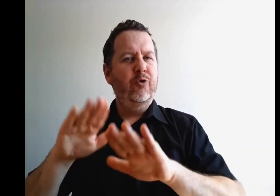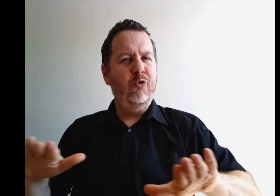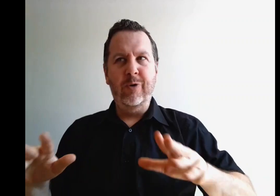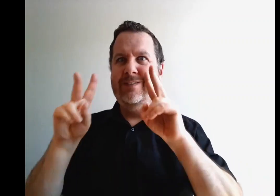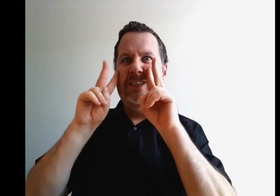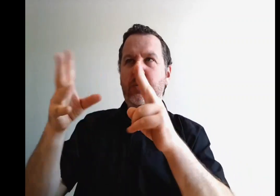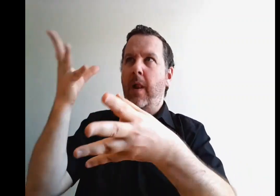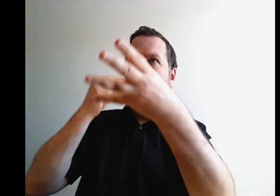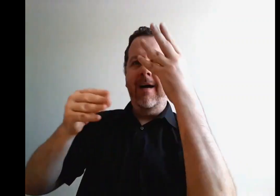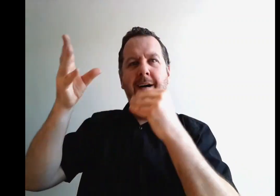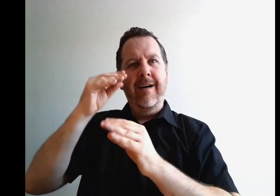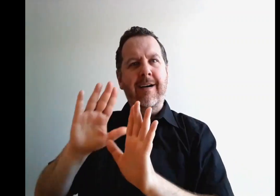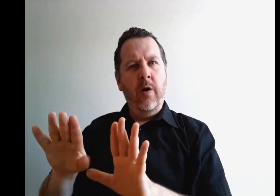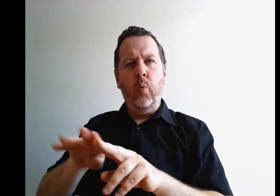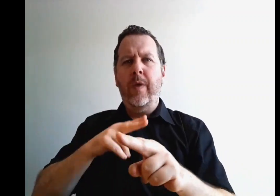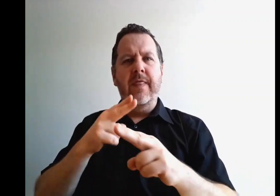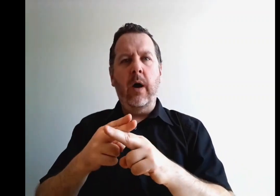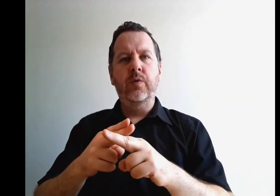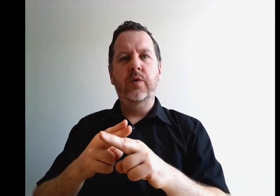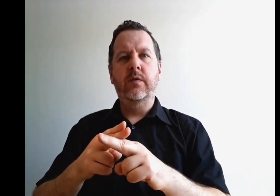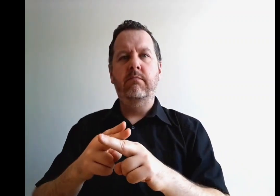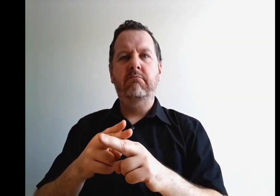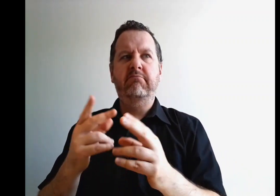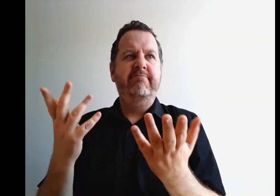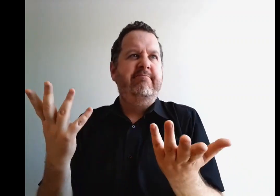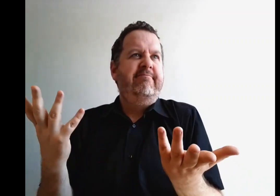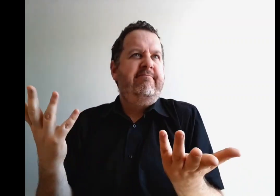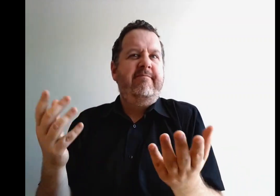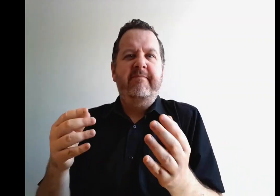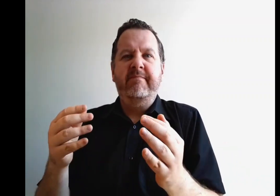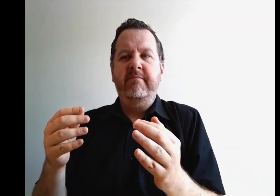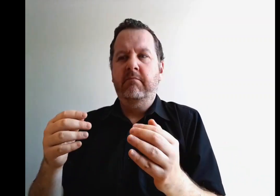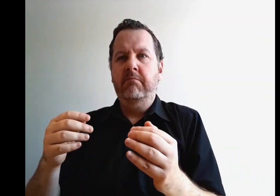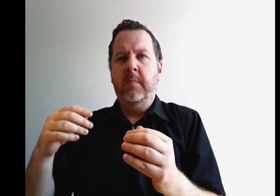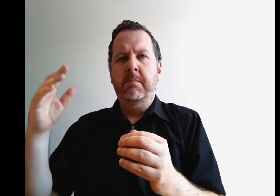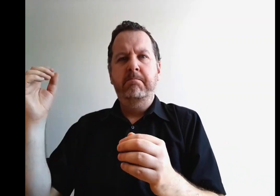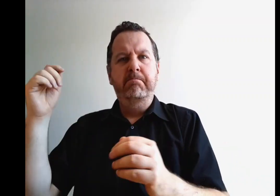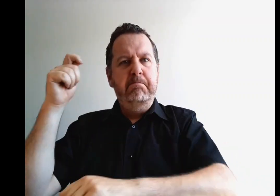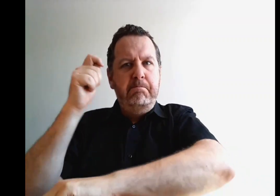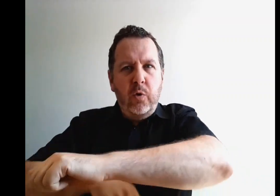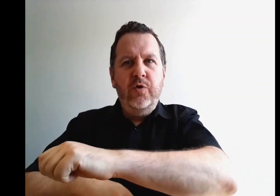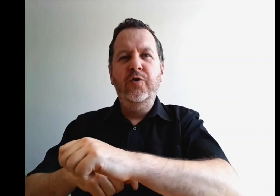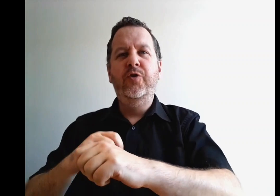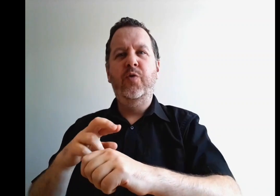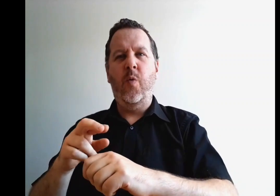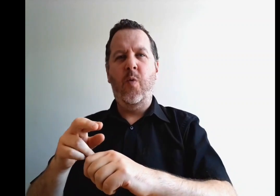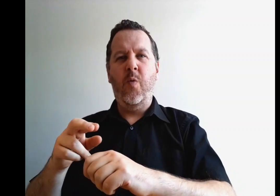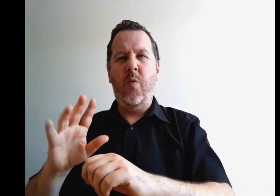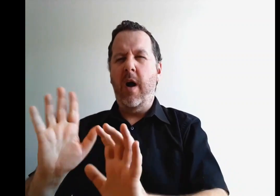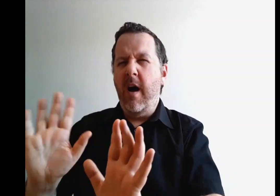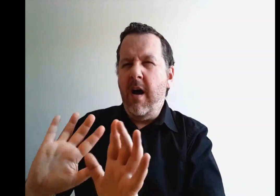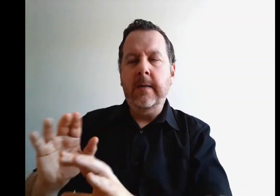without any kind of fear of being punished.